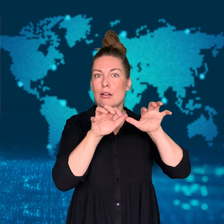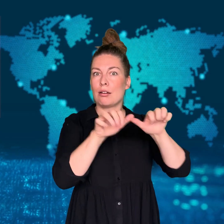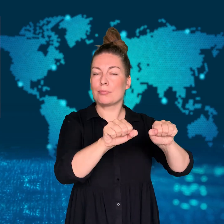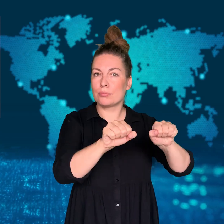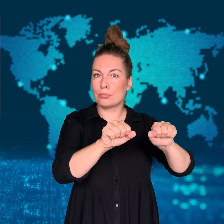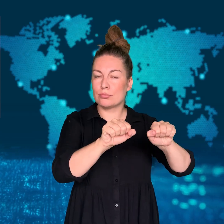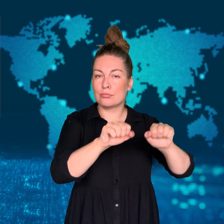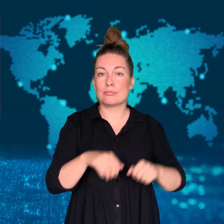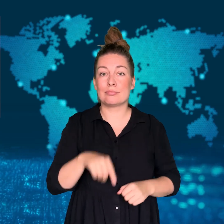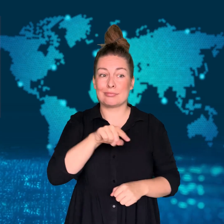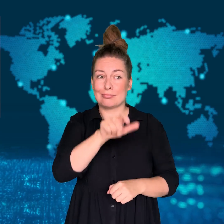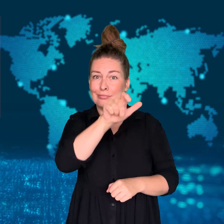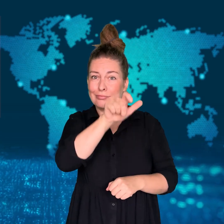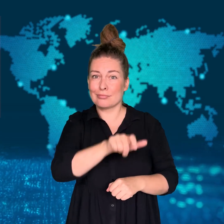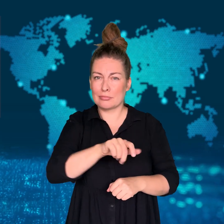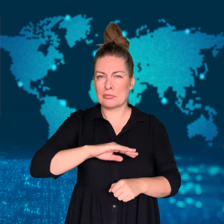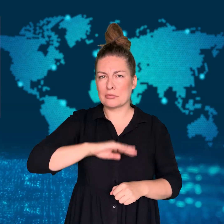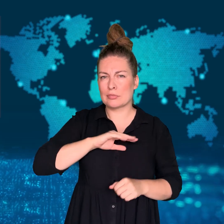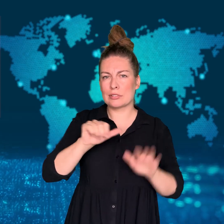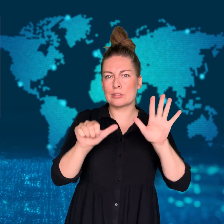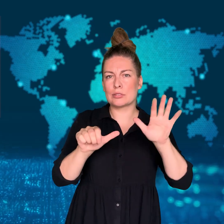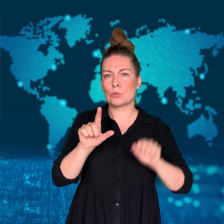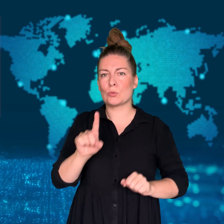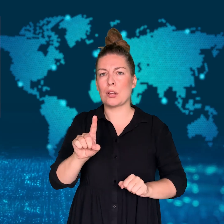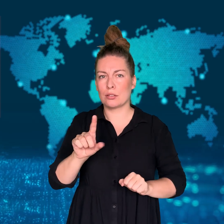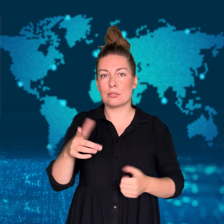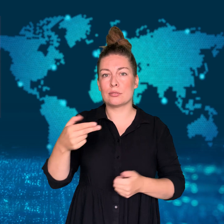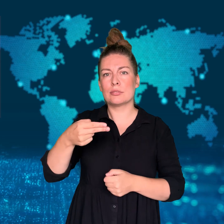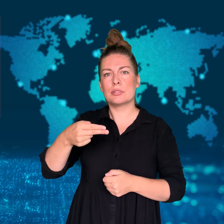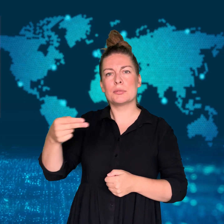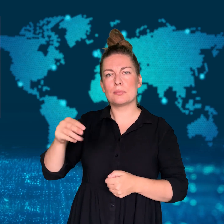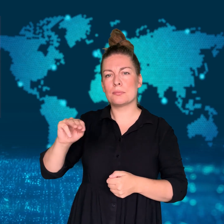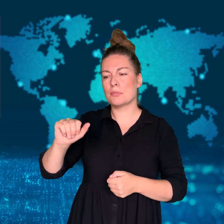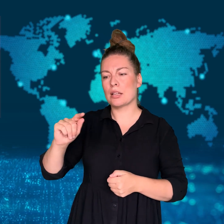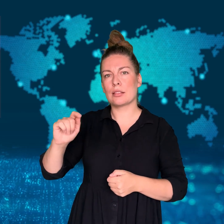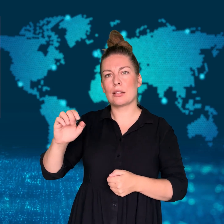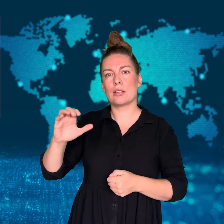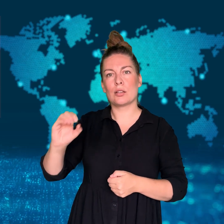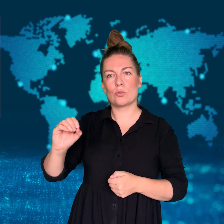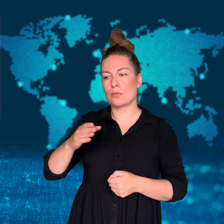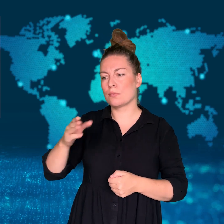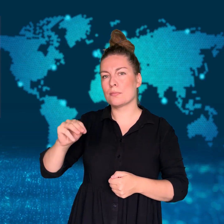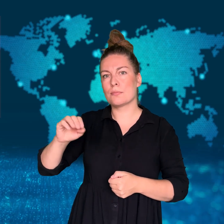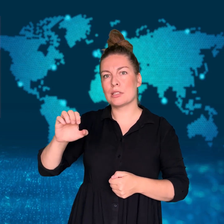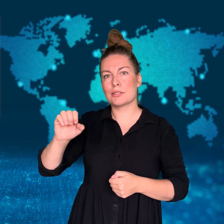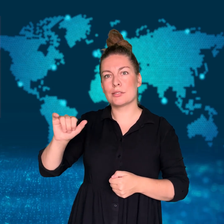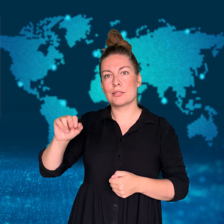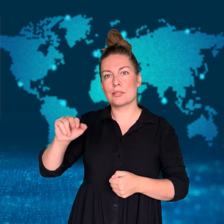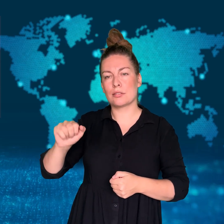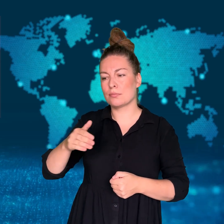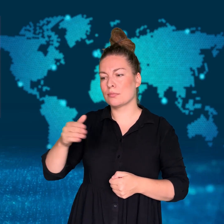The 61-year-old mafia boss, Matteo Messina Denaro,